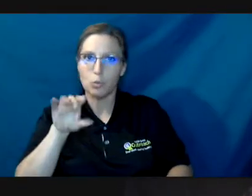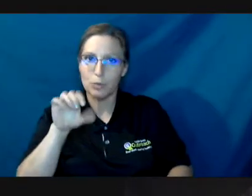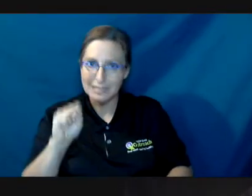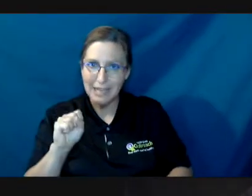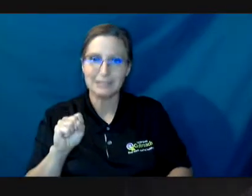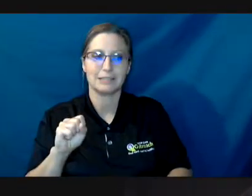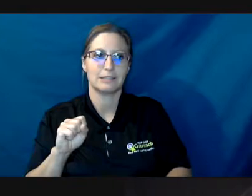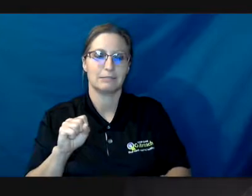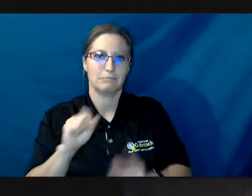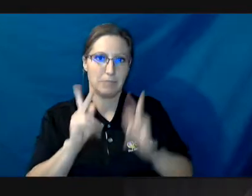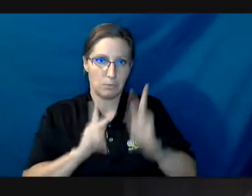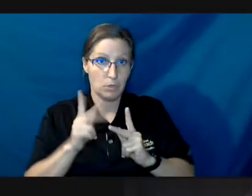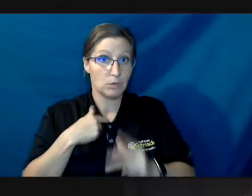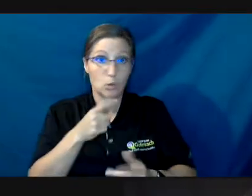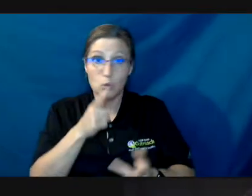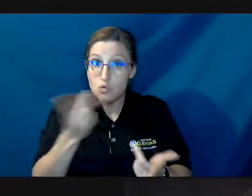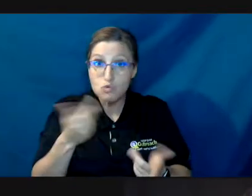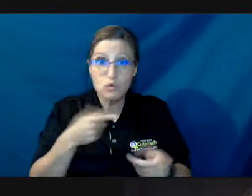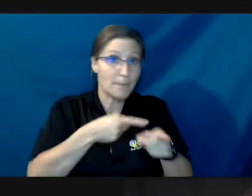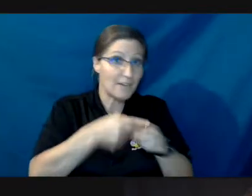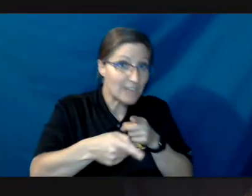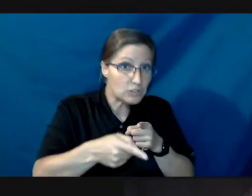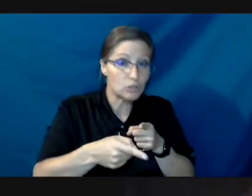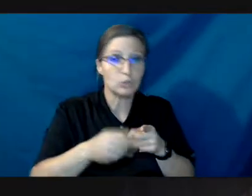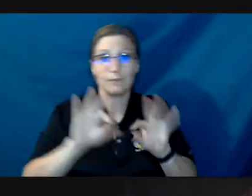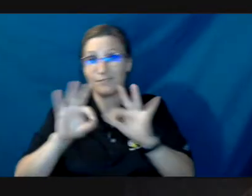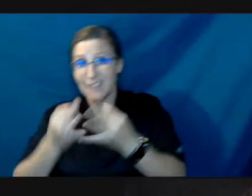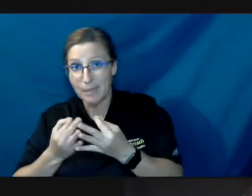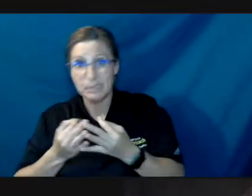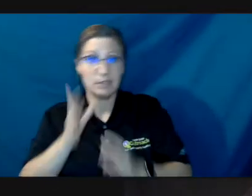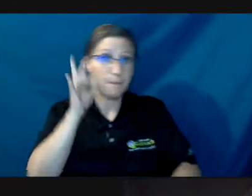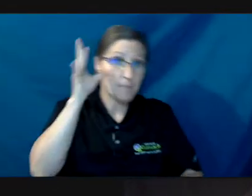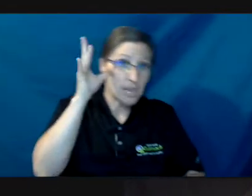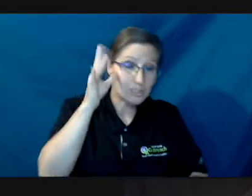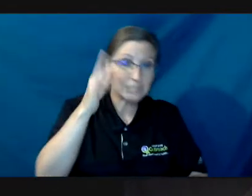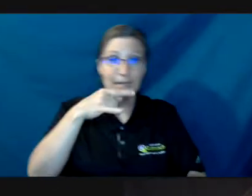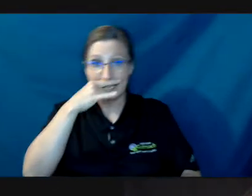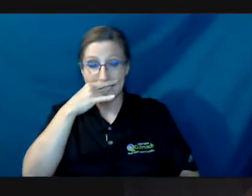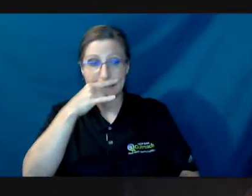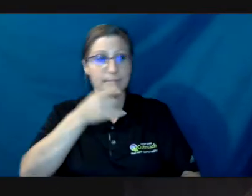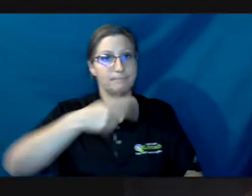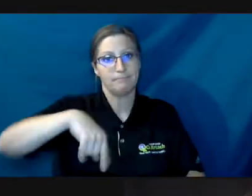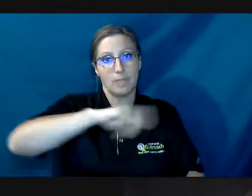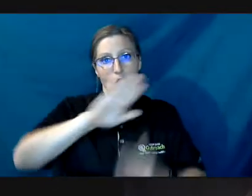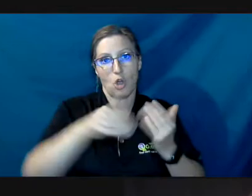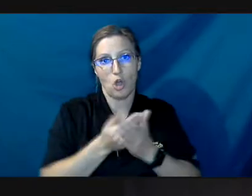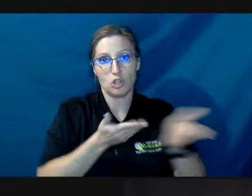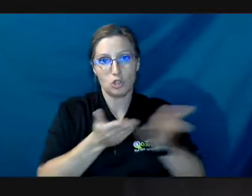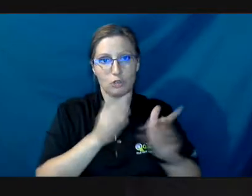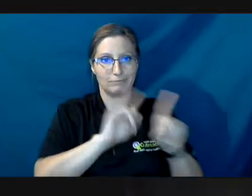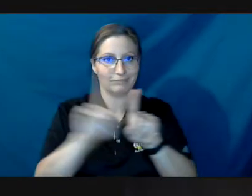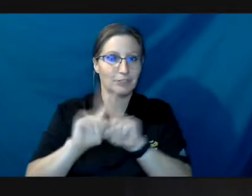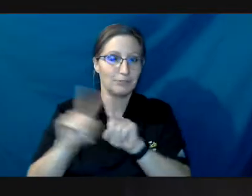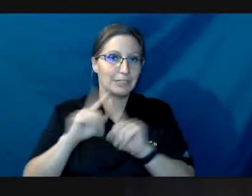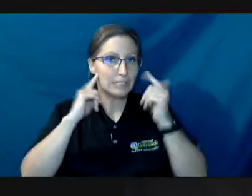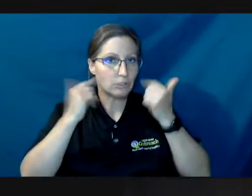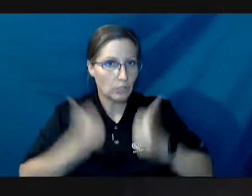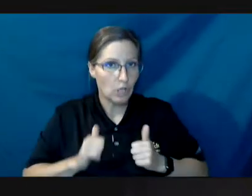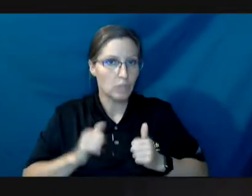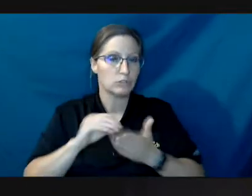again, are the professionals that serve. Professionals and families, parents, kids, who serve students with hearing loss in the state of Wisconsin.